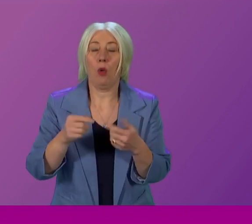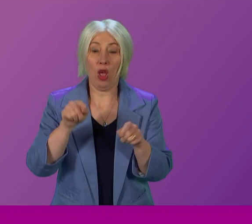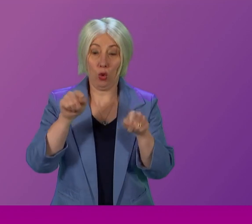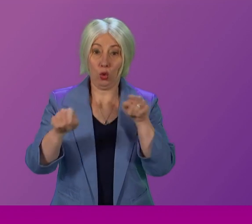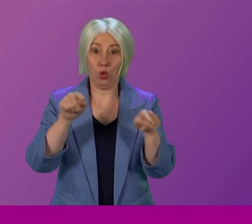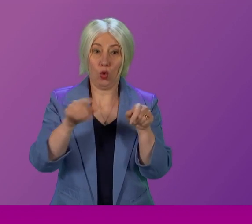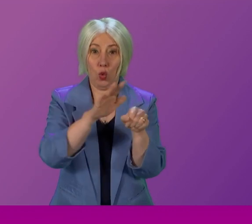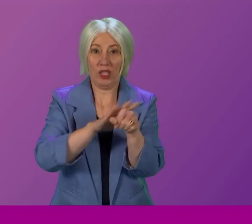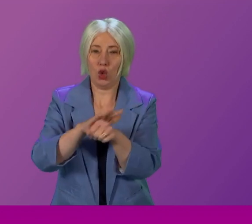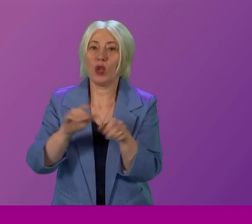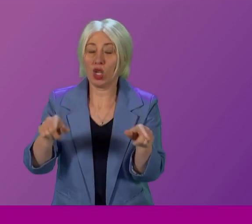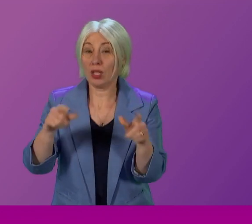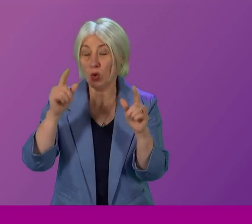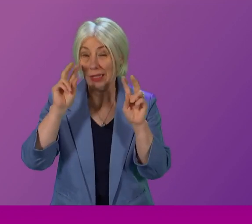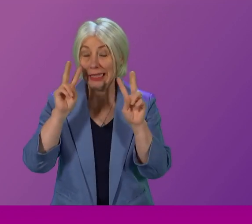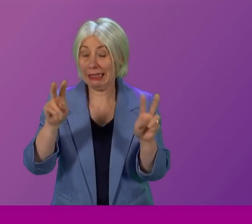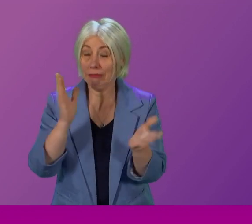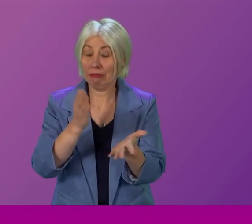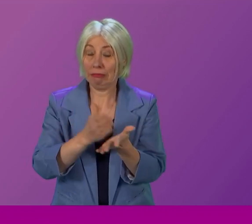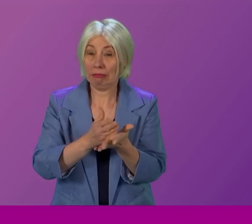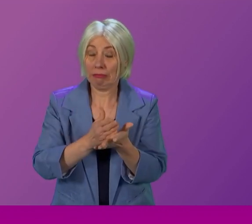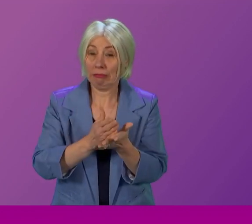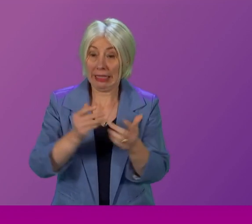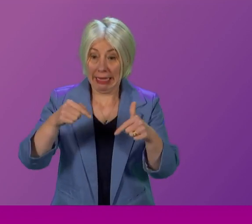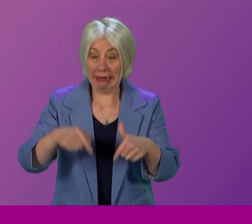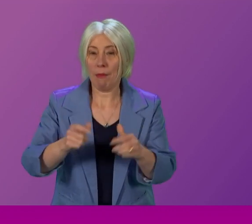that have been cited in the media in recent days and here, again, today.